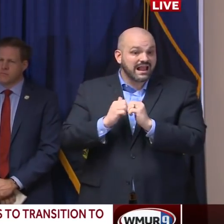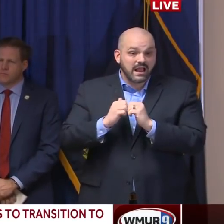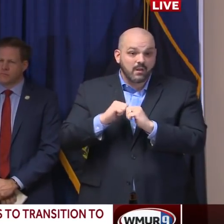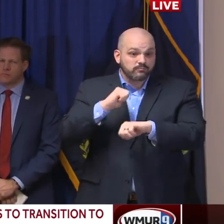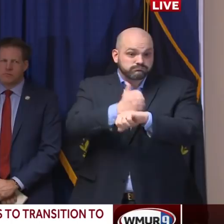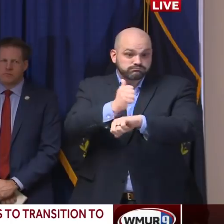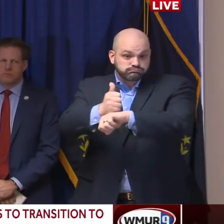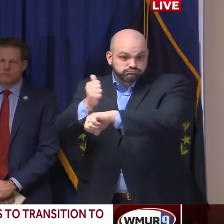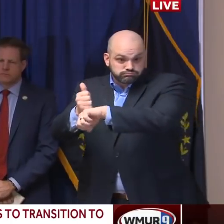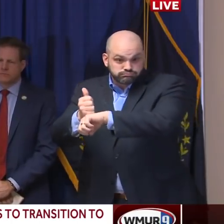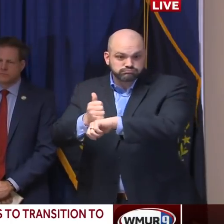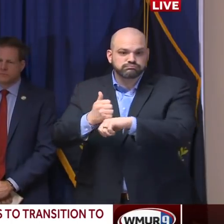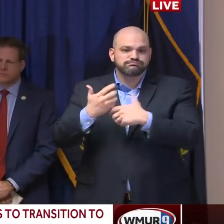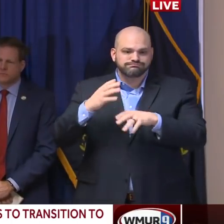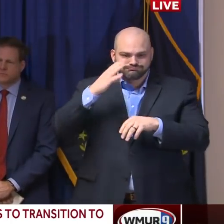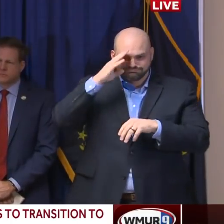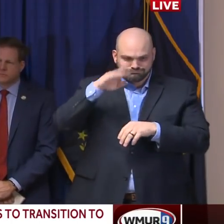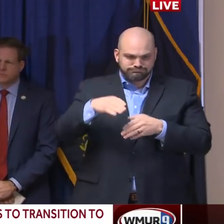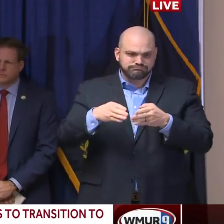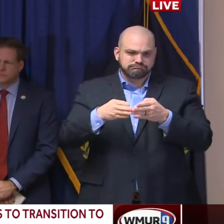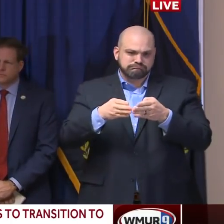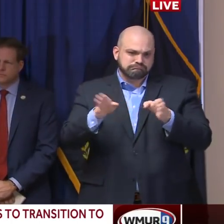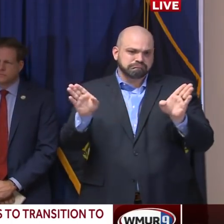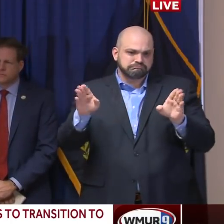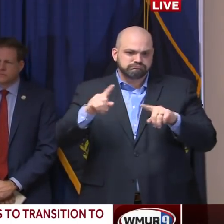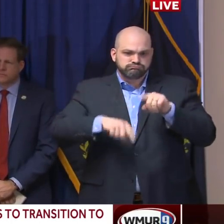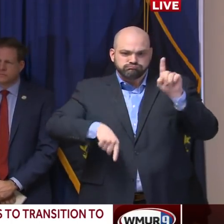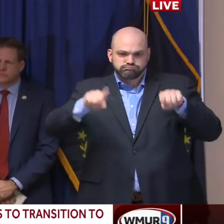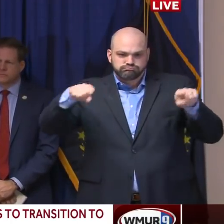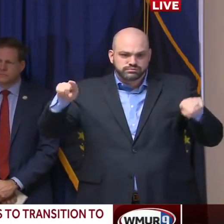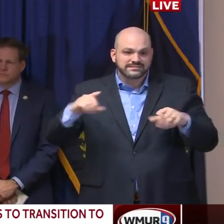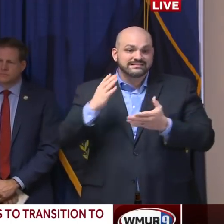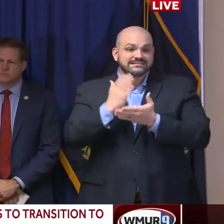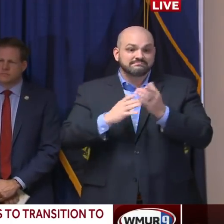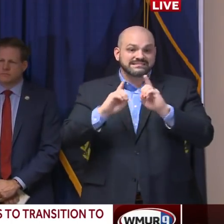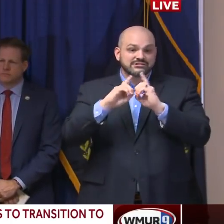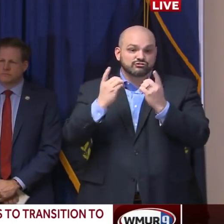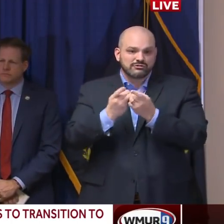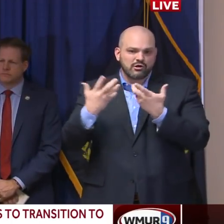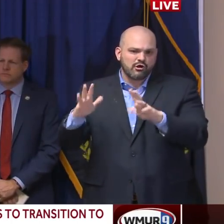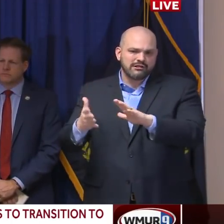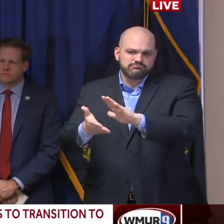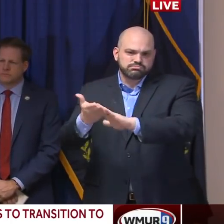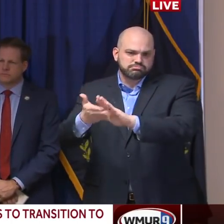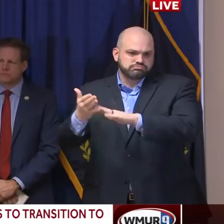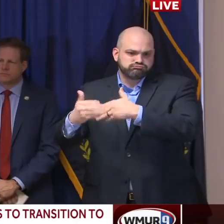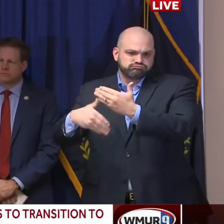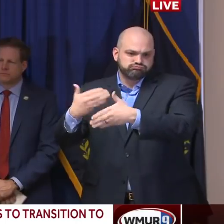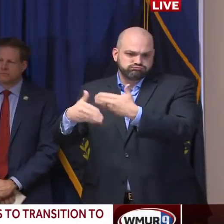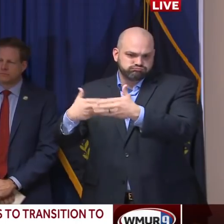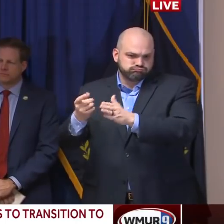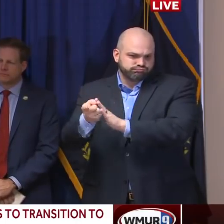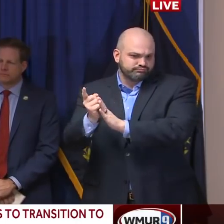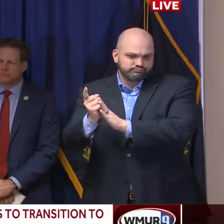THEIR LEARNING ENVIRONMENTS. THE RANGE OF IMPLEMENTATION WITH REGARD TO REMOTE INSTRUCTION WE KNOW WILL BE QUITE BROAD.